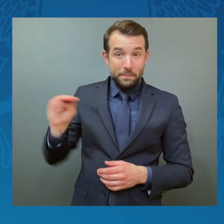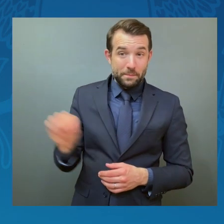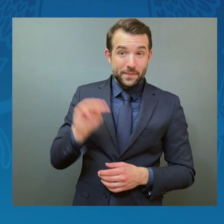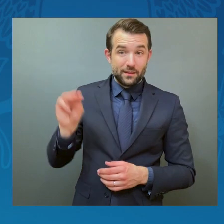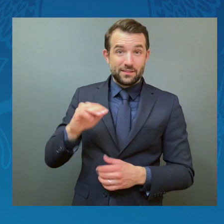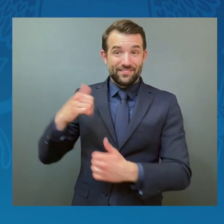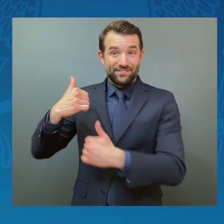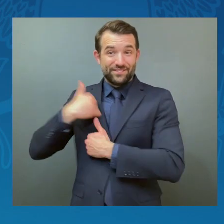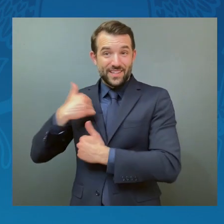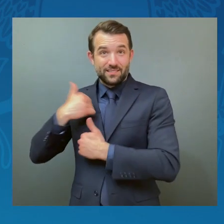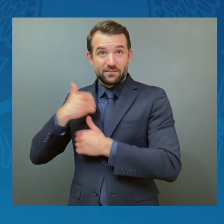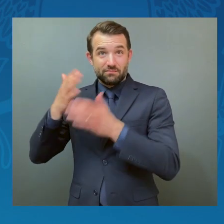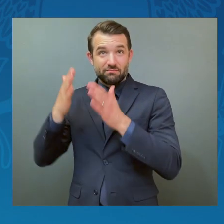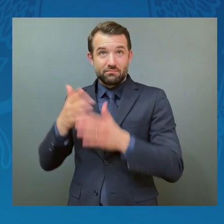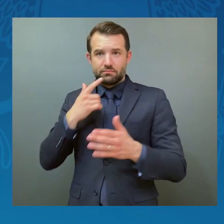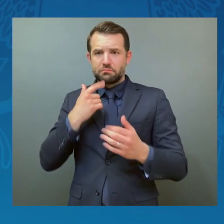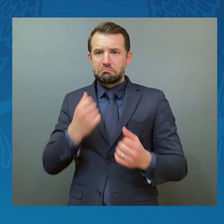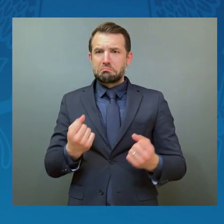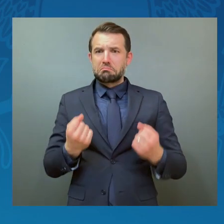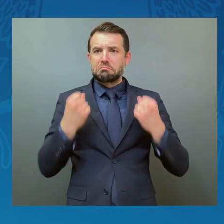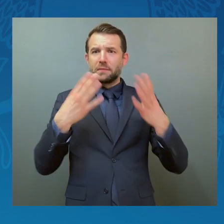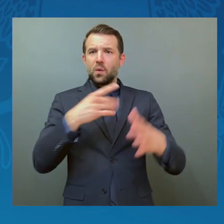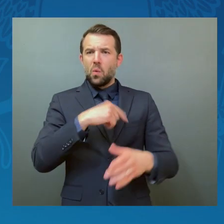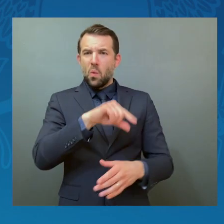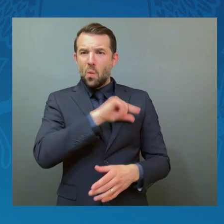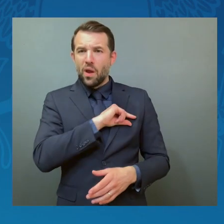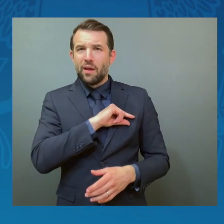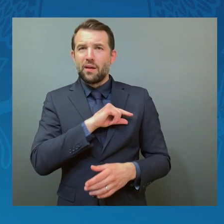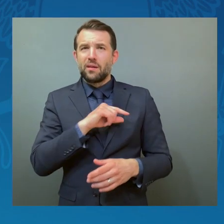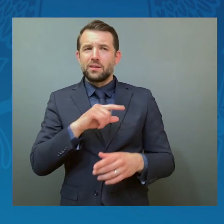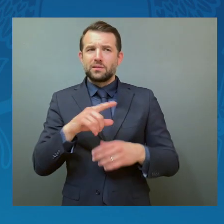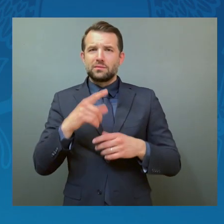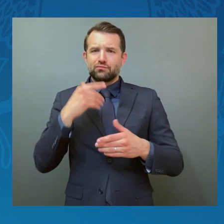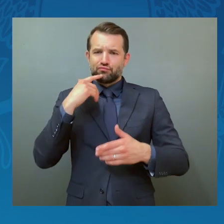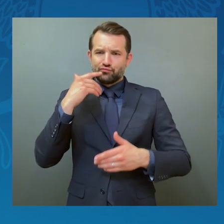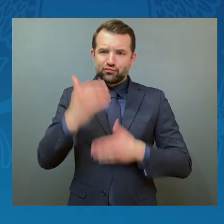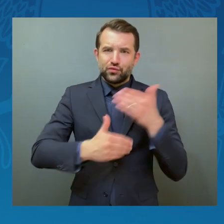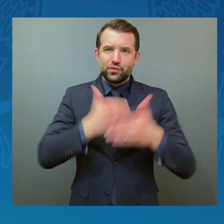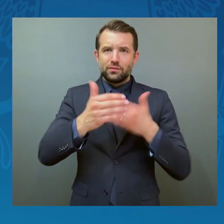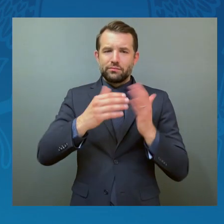but the process to apply is often consuming in terms of time